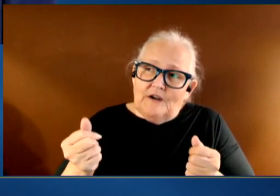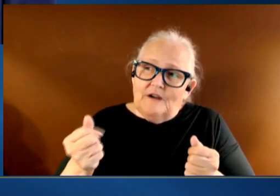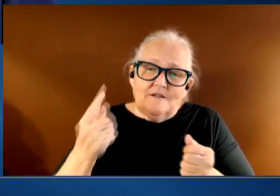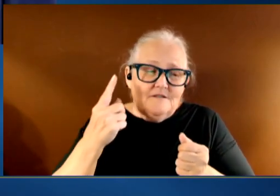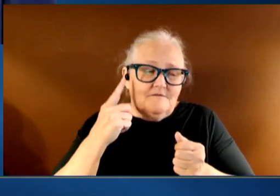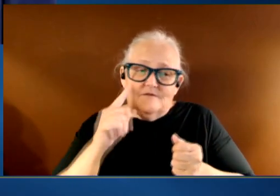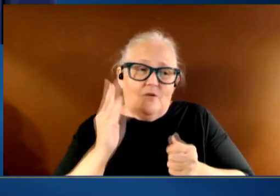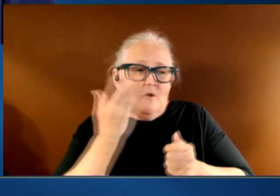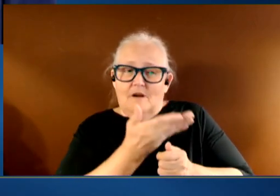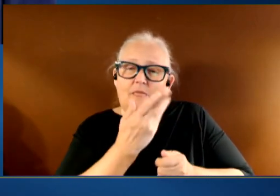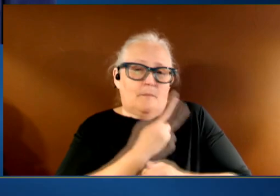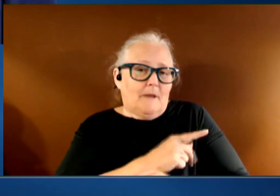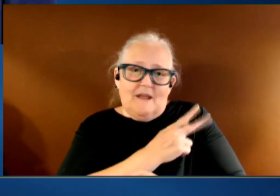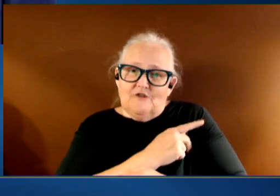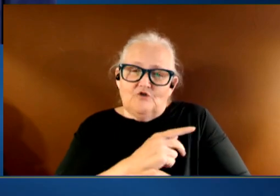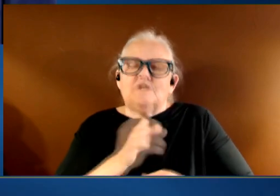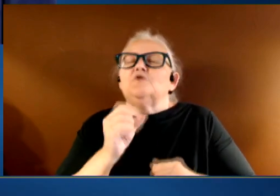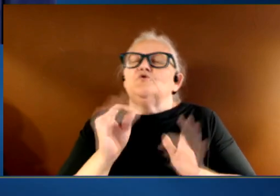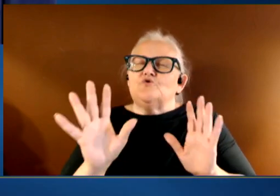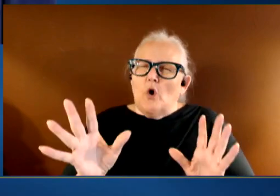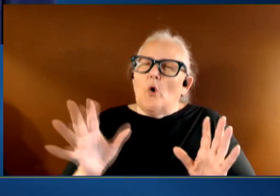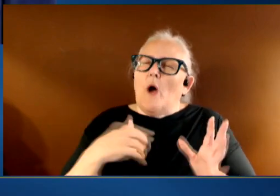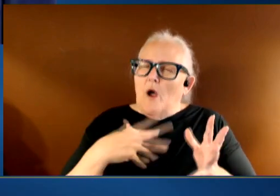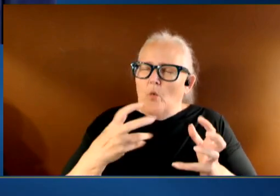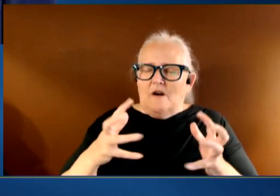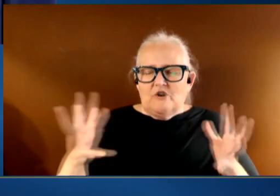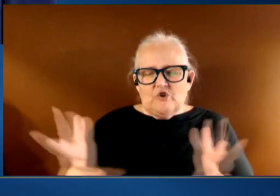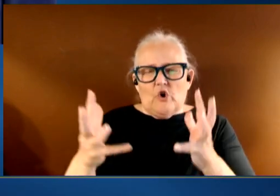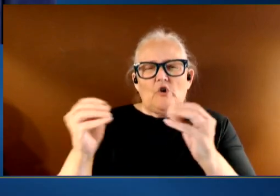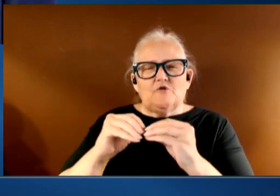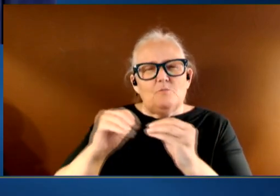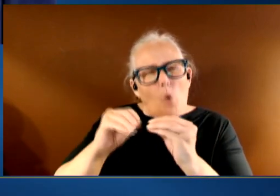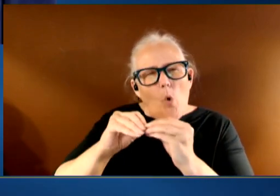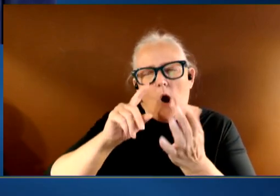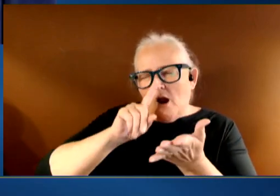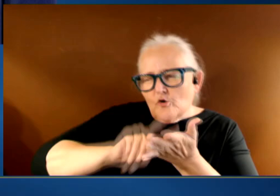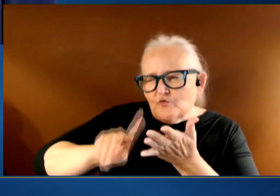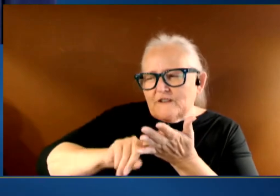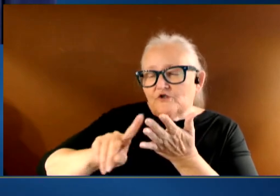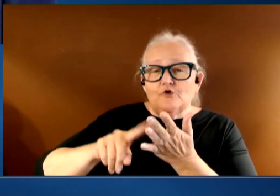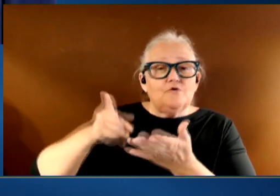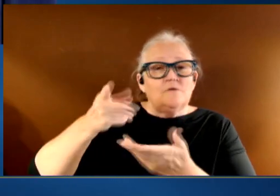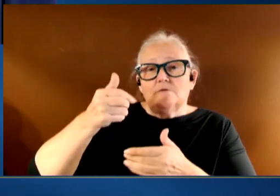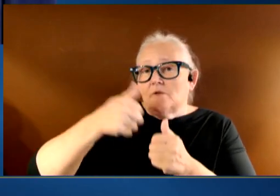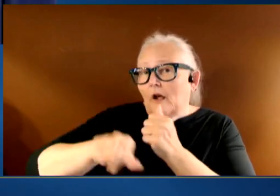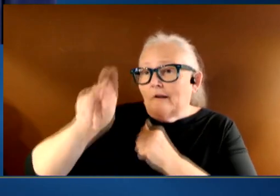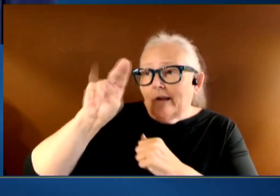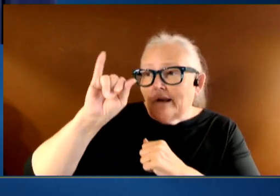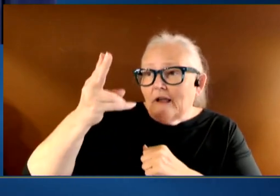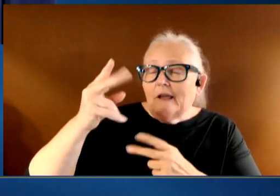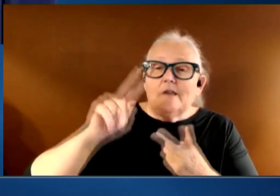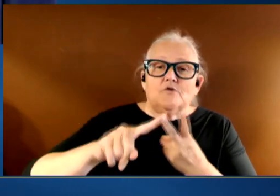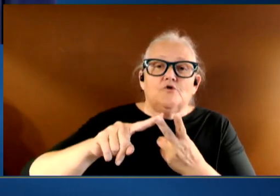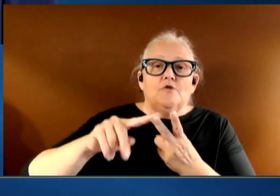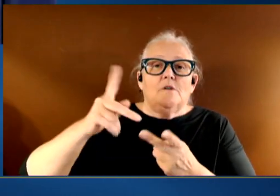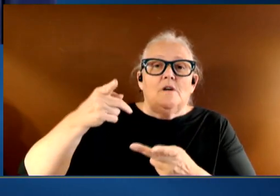So I would like to push that, because we need more research at the NIH, pharma, everyone to